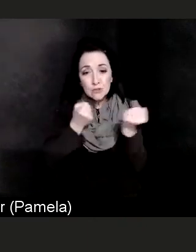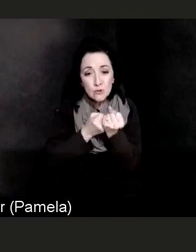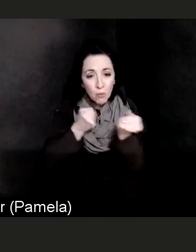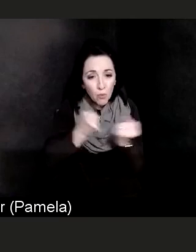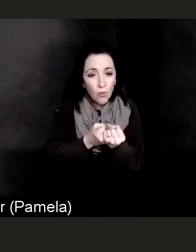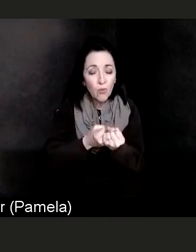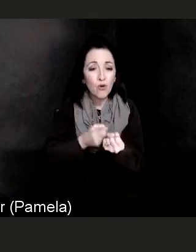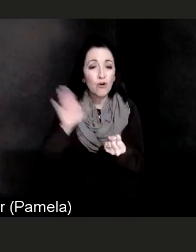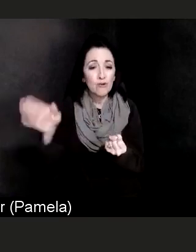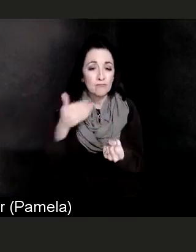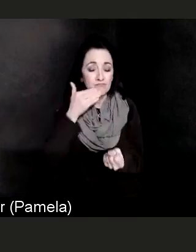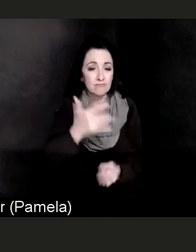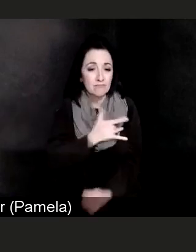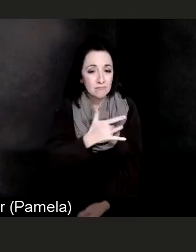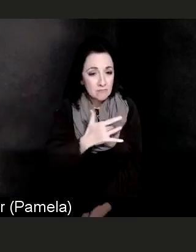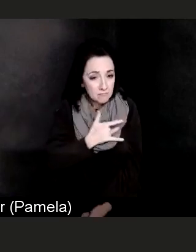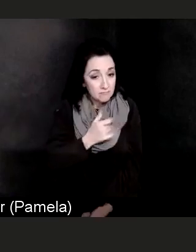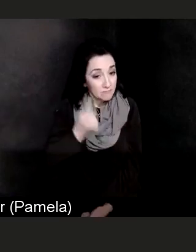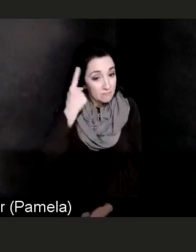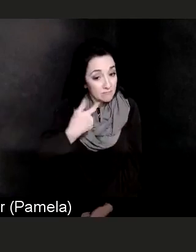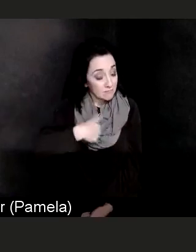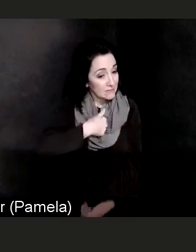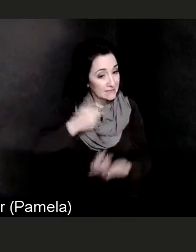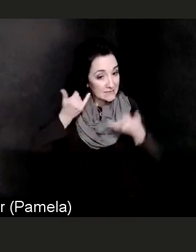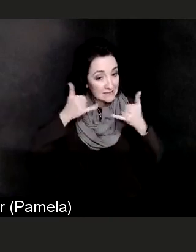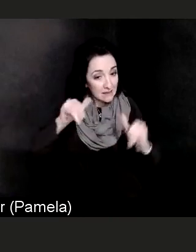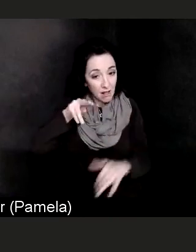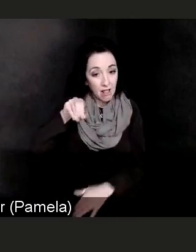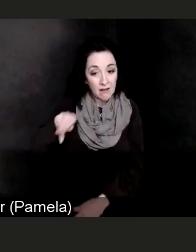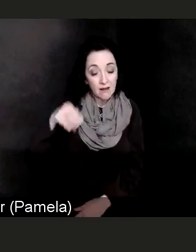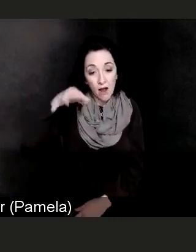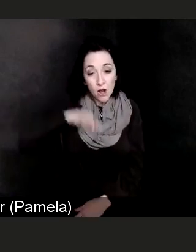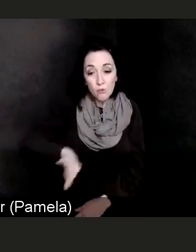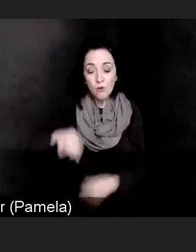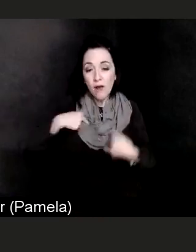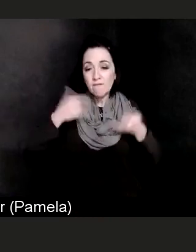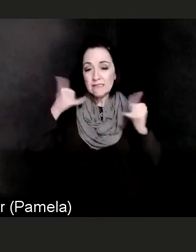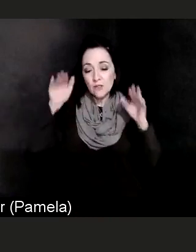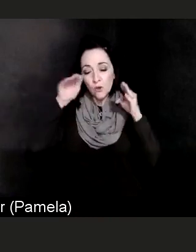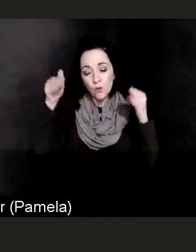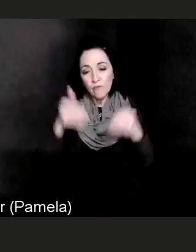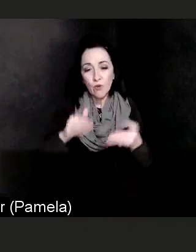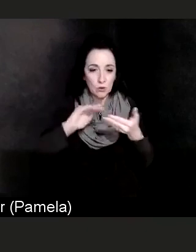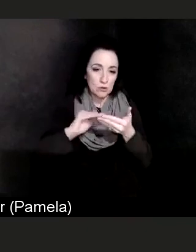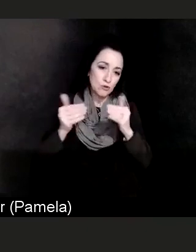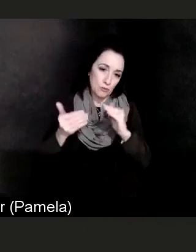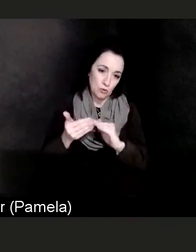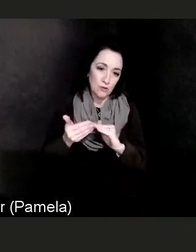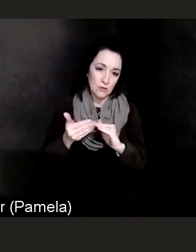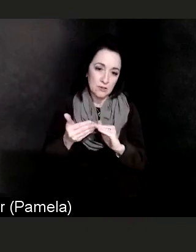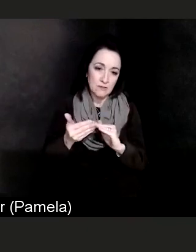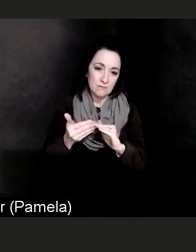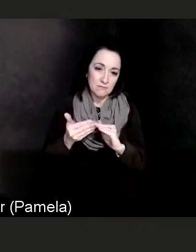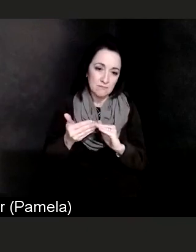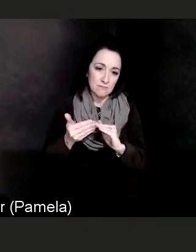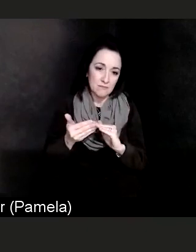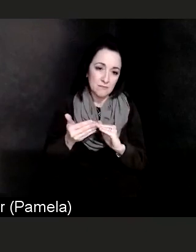non-profit, independent, and community-focused. So on behalf of every single team member here